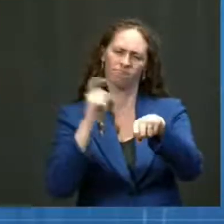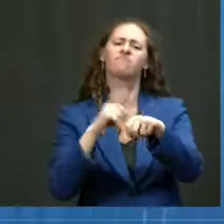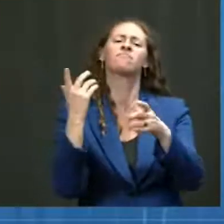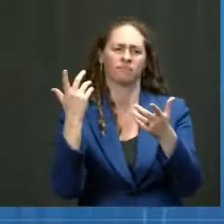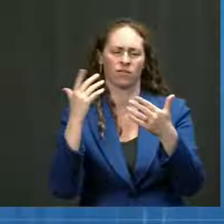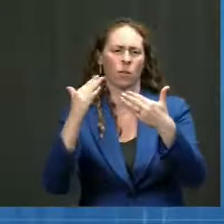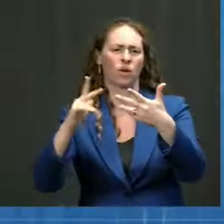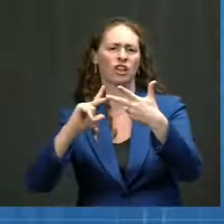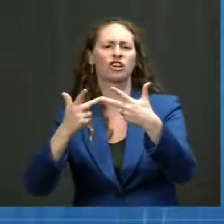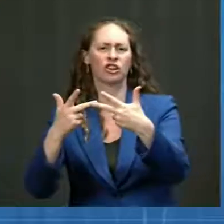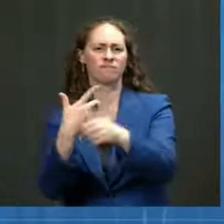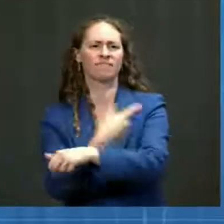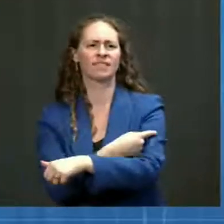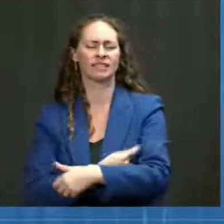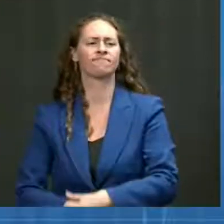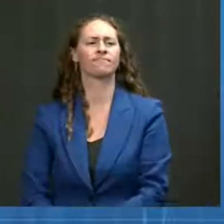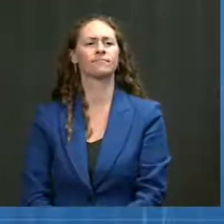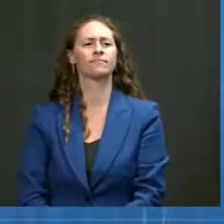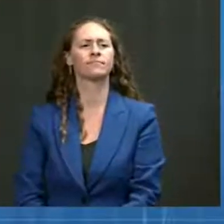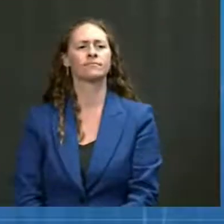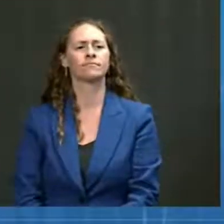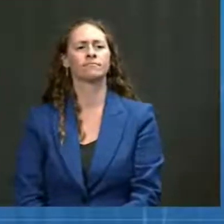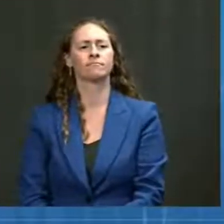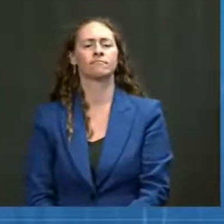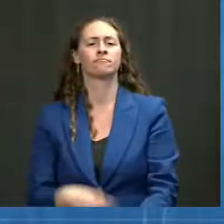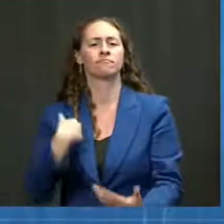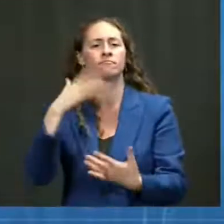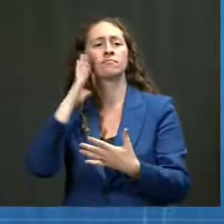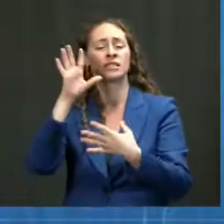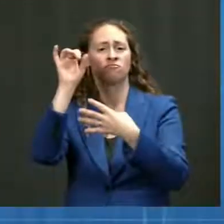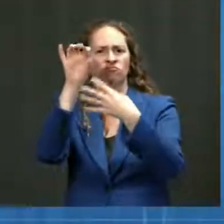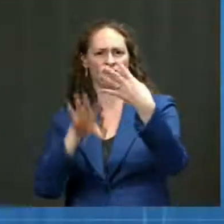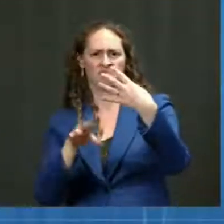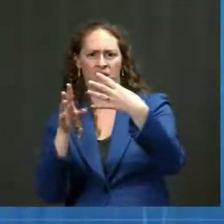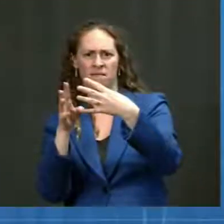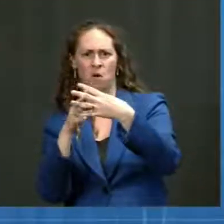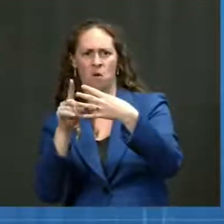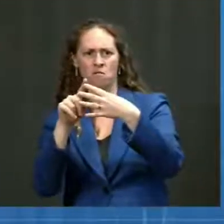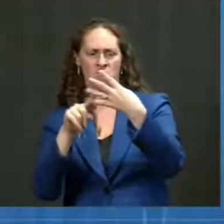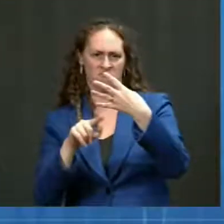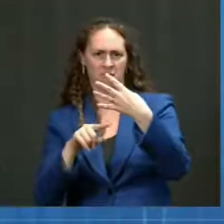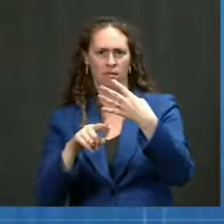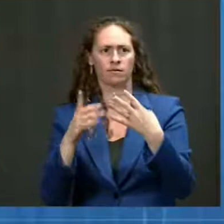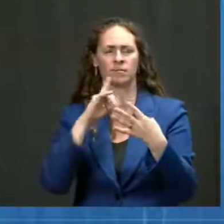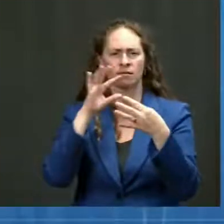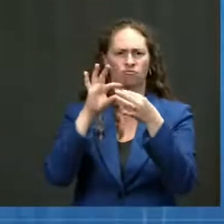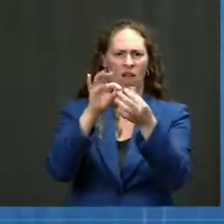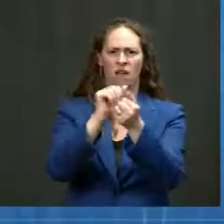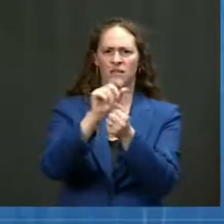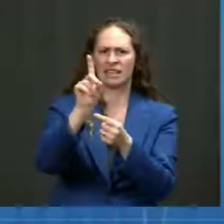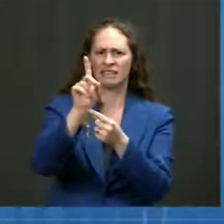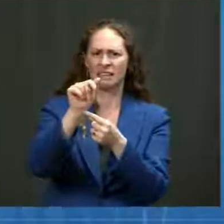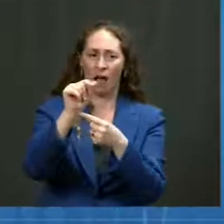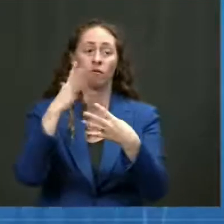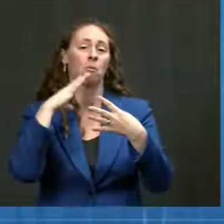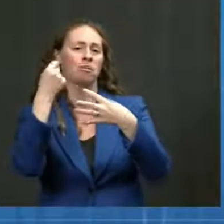SUPPORT A THIRD BOOSTER MRNA IMMUNIZATION.